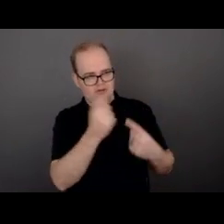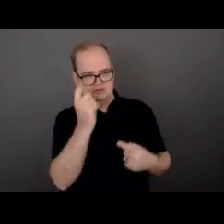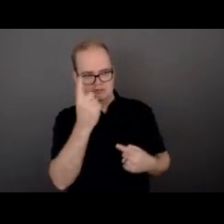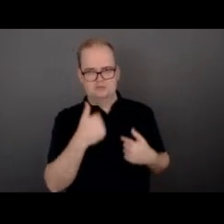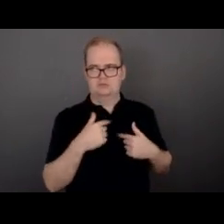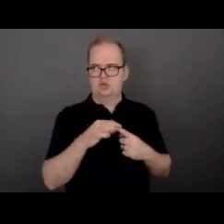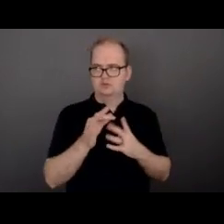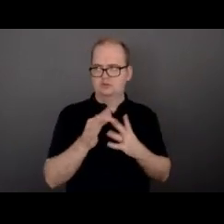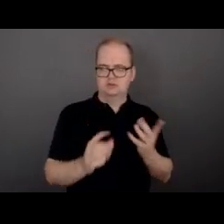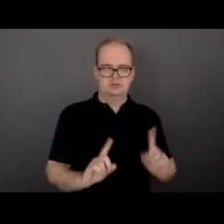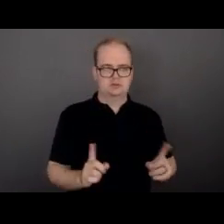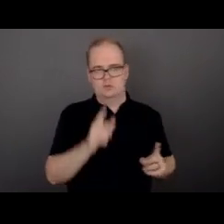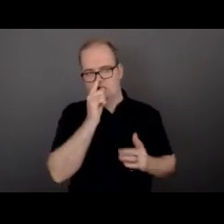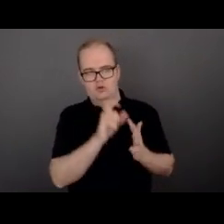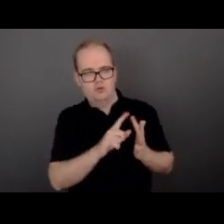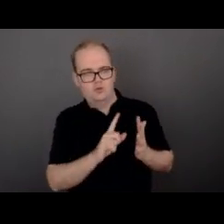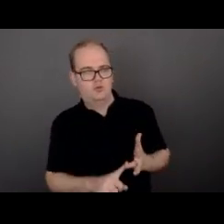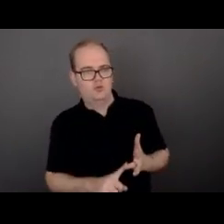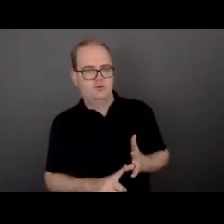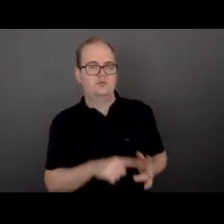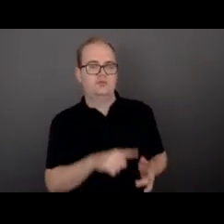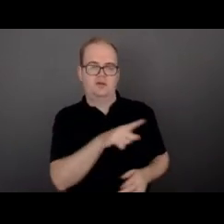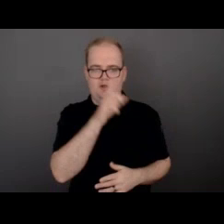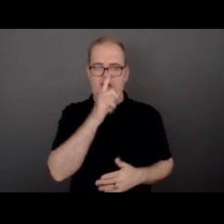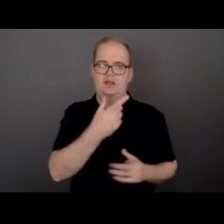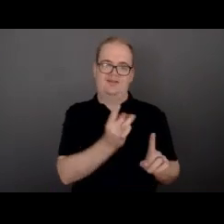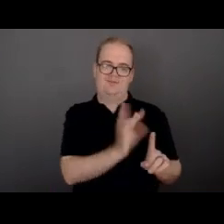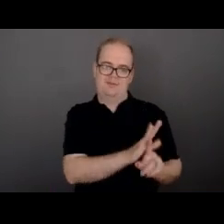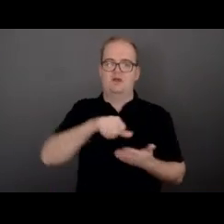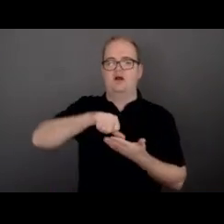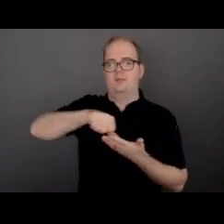named as a respondent.